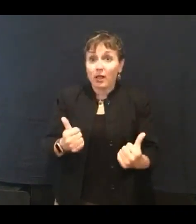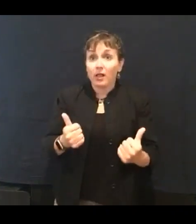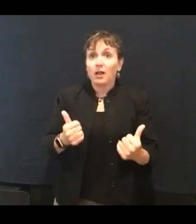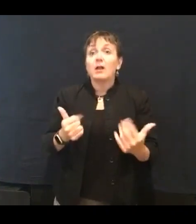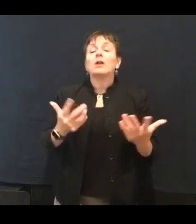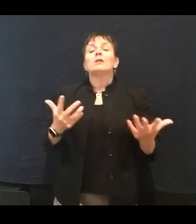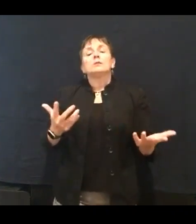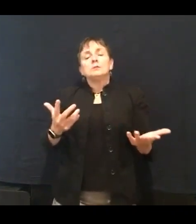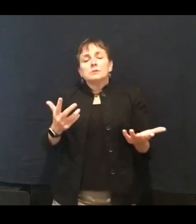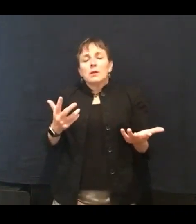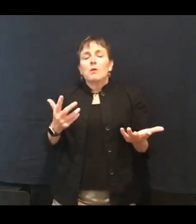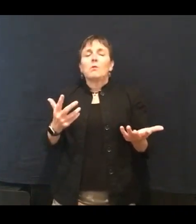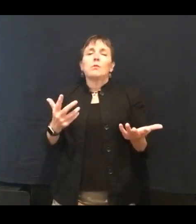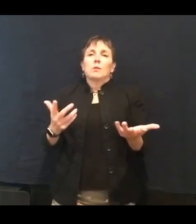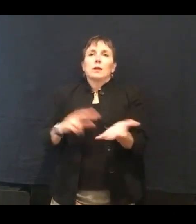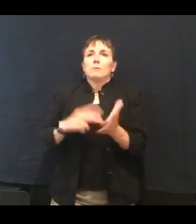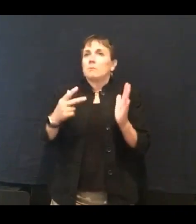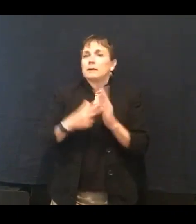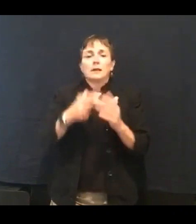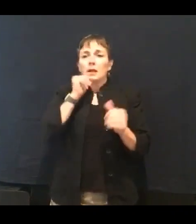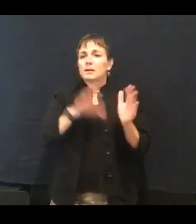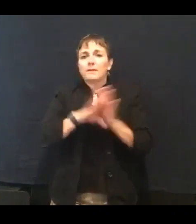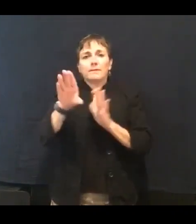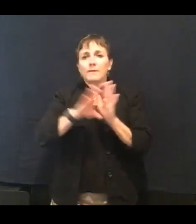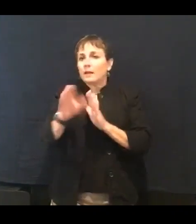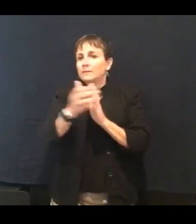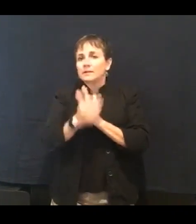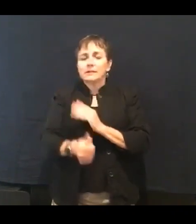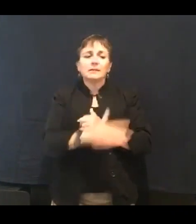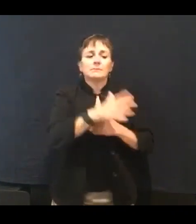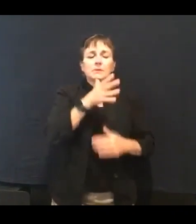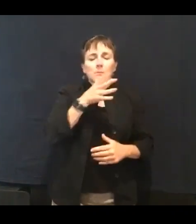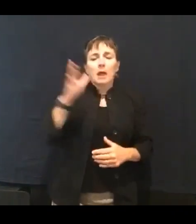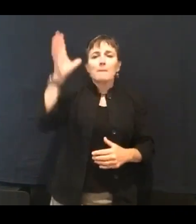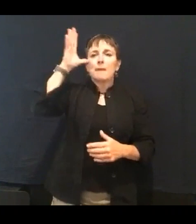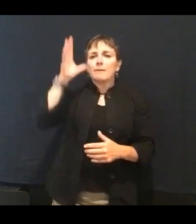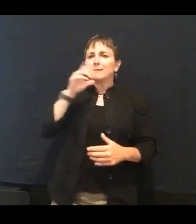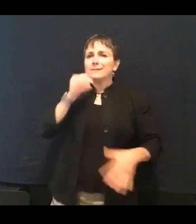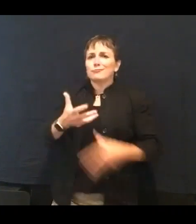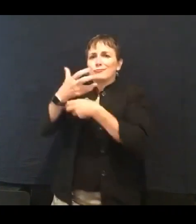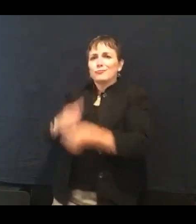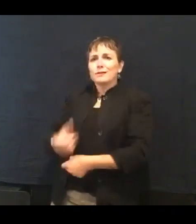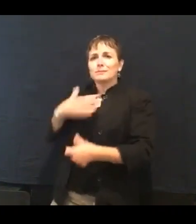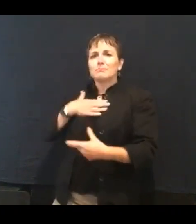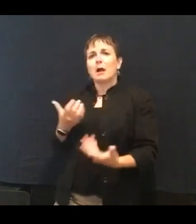as they had received it, my parents had underestimated the strength of my coping mechanisms